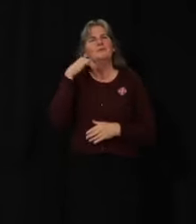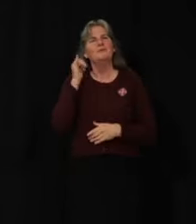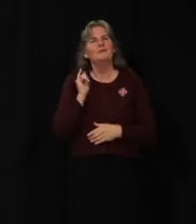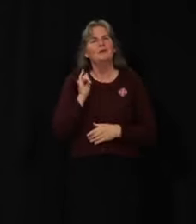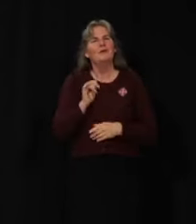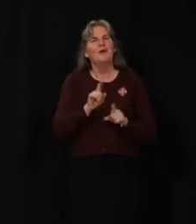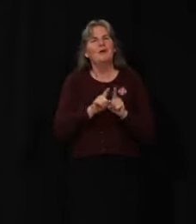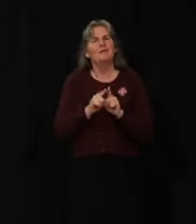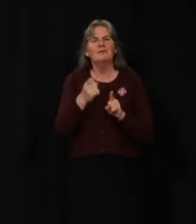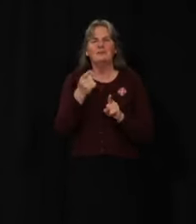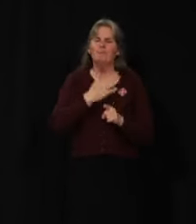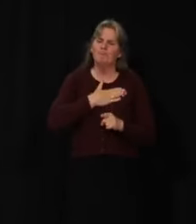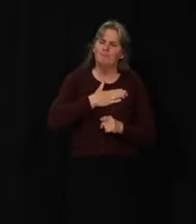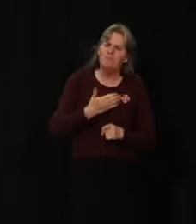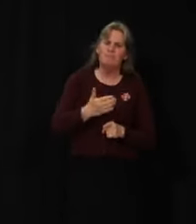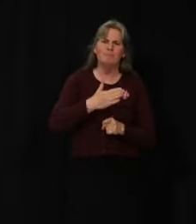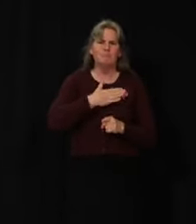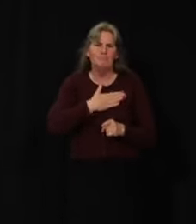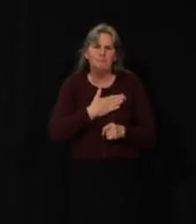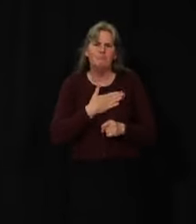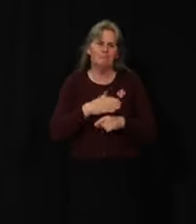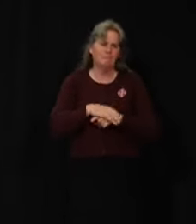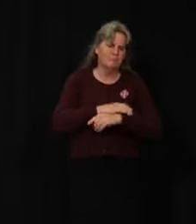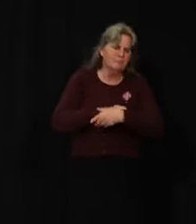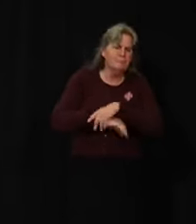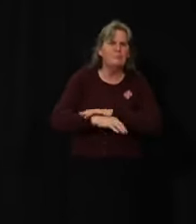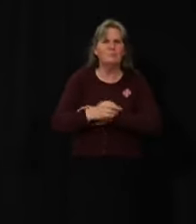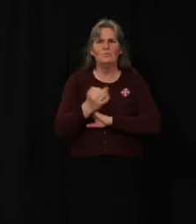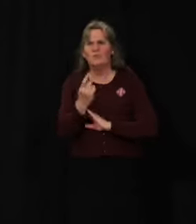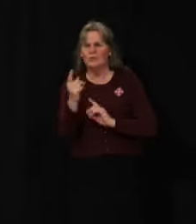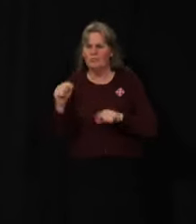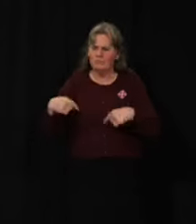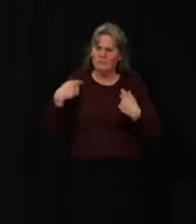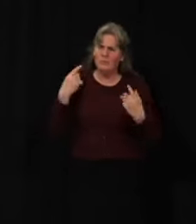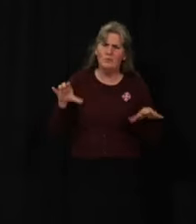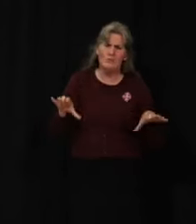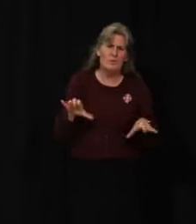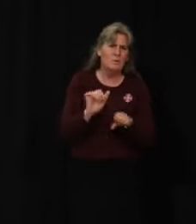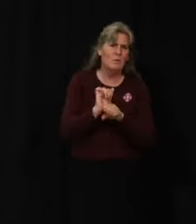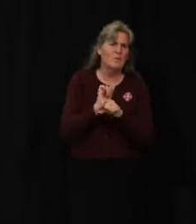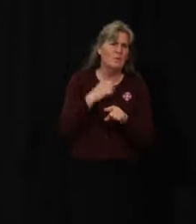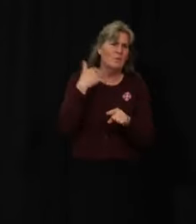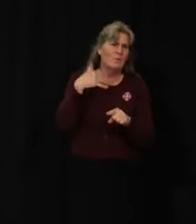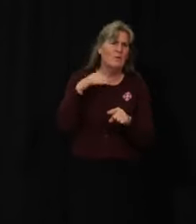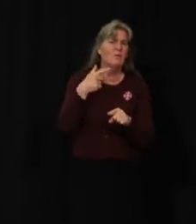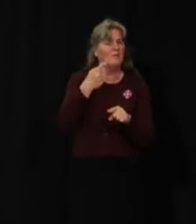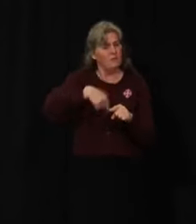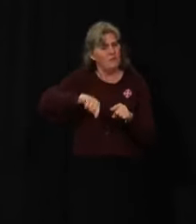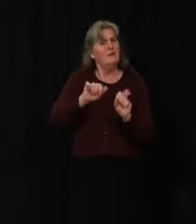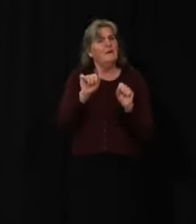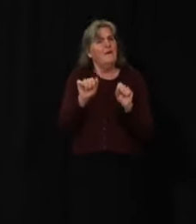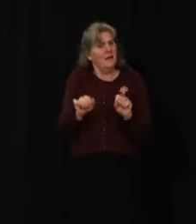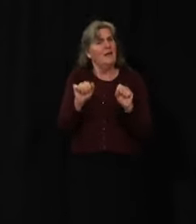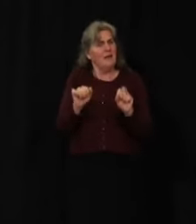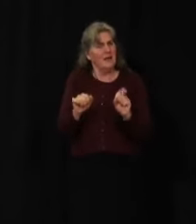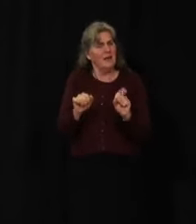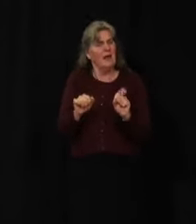For making so many sacrifices. Because of the hard work that you have all done we are able to